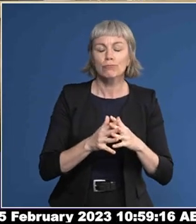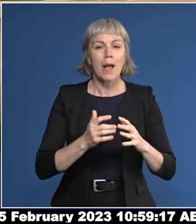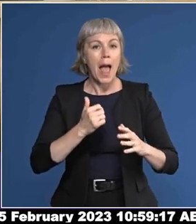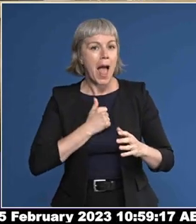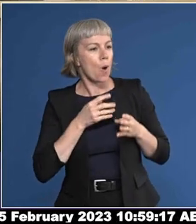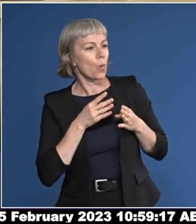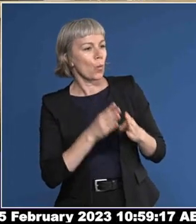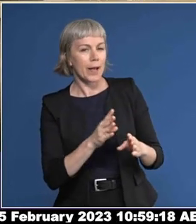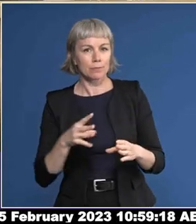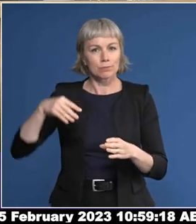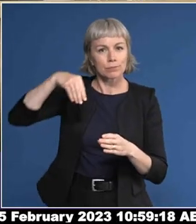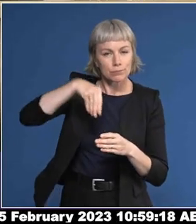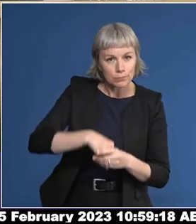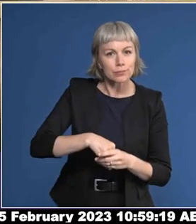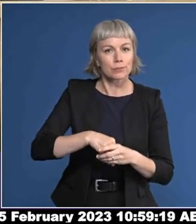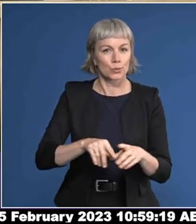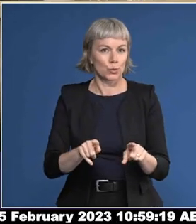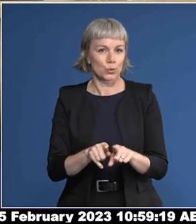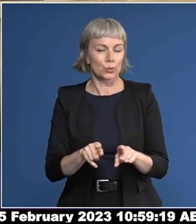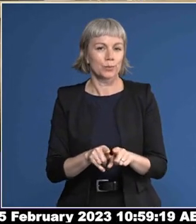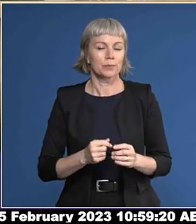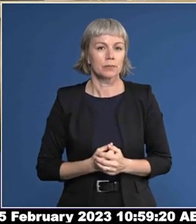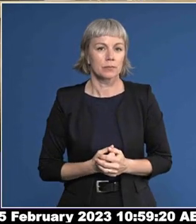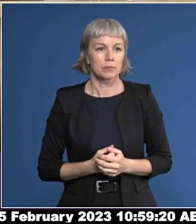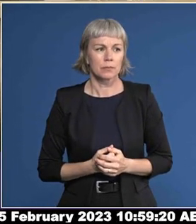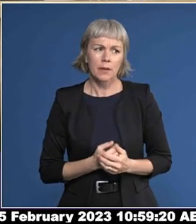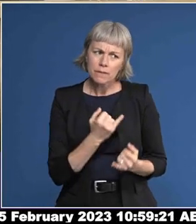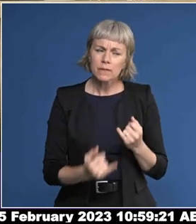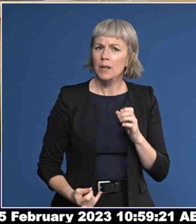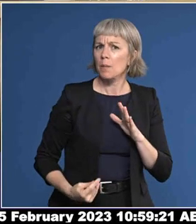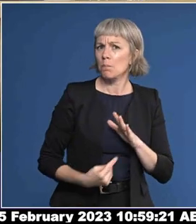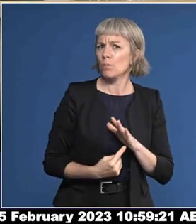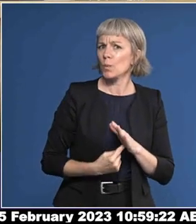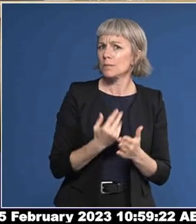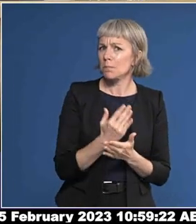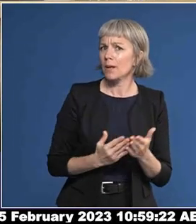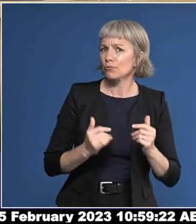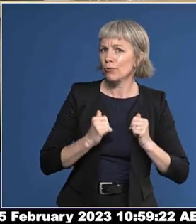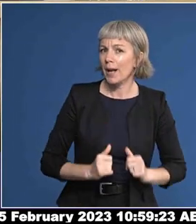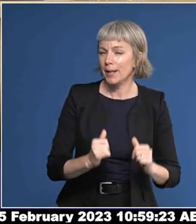So I think that's an important element, particularly when someone first comes into an